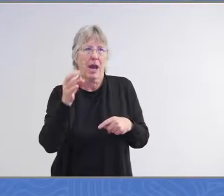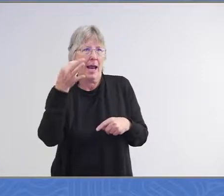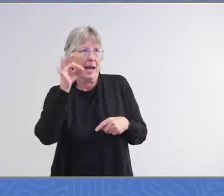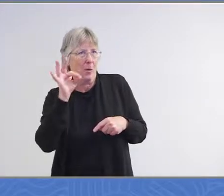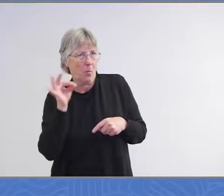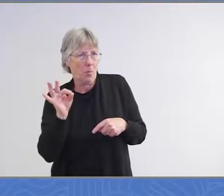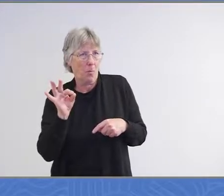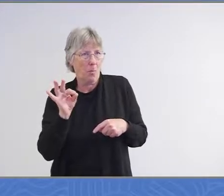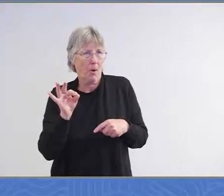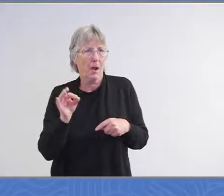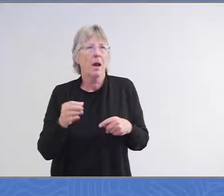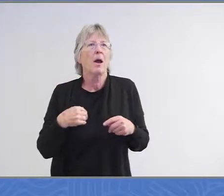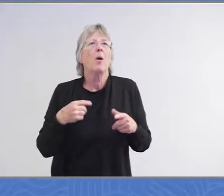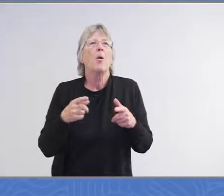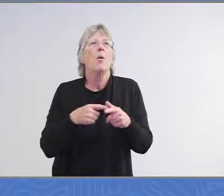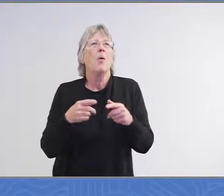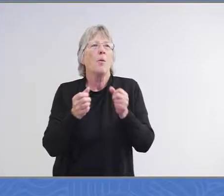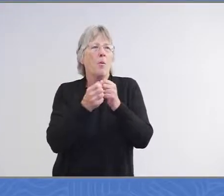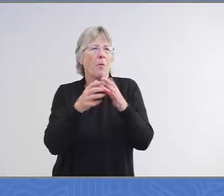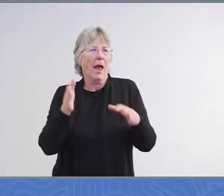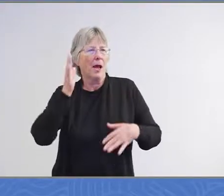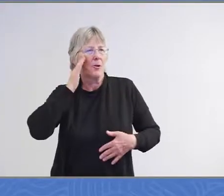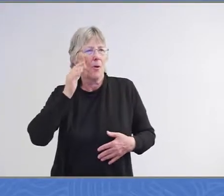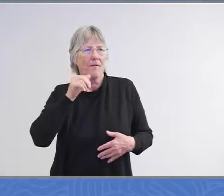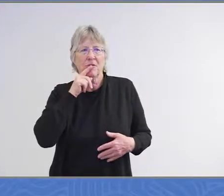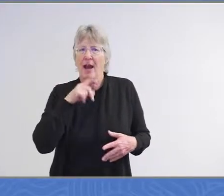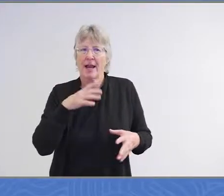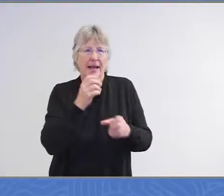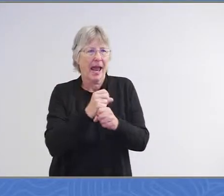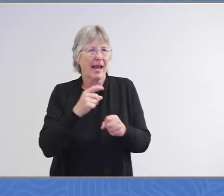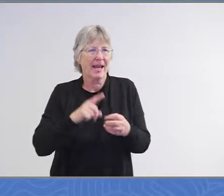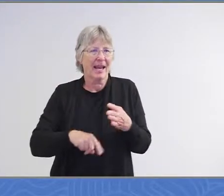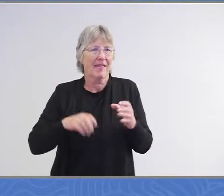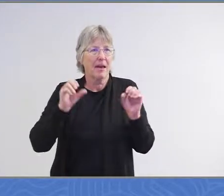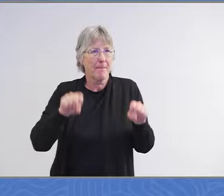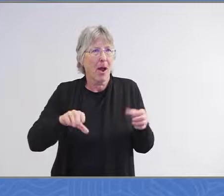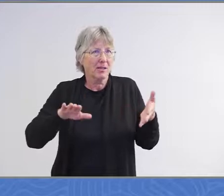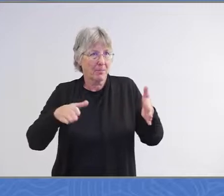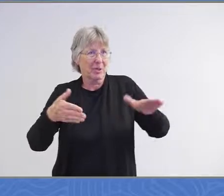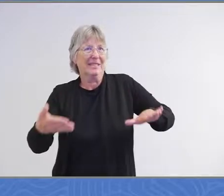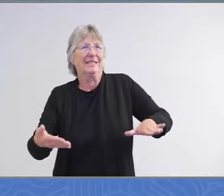that I won't get affected with this deadly virus. I understand that there's one sober suit